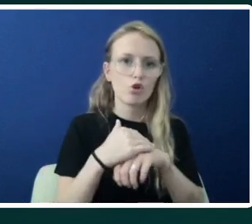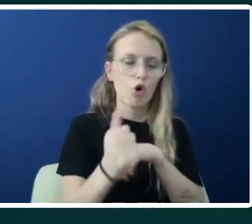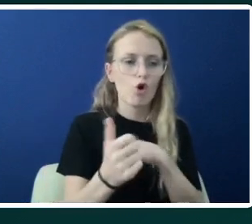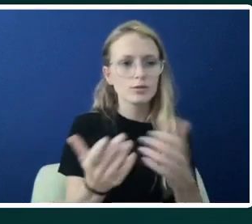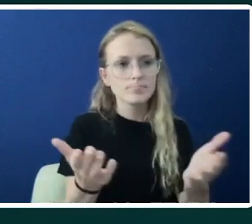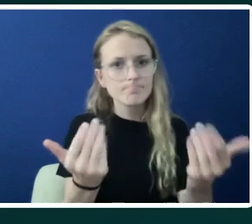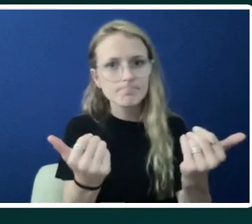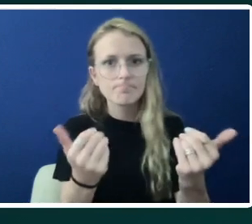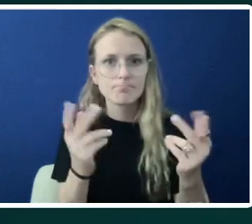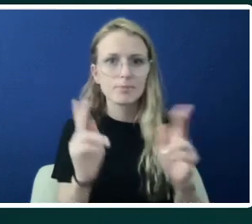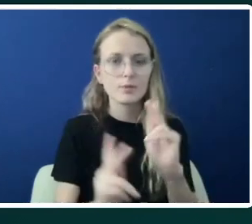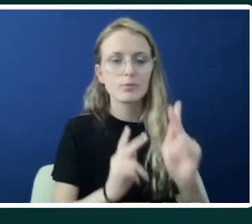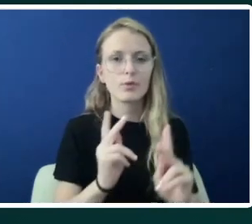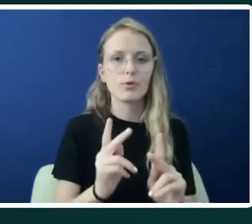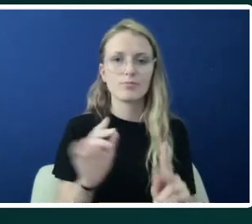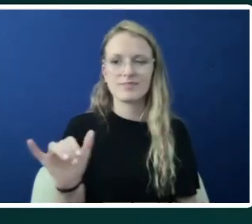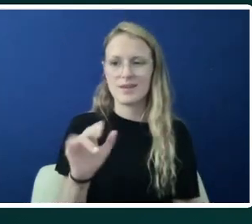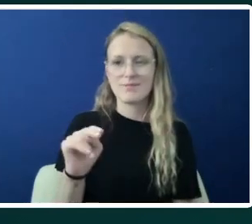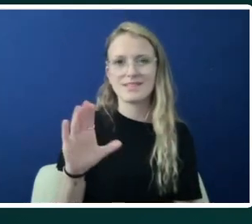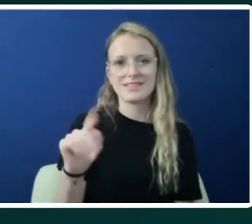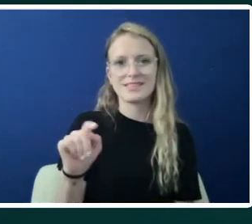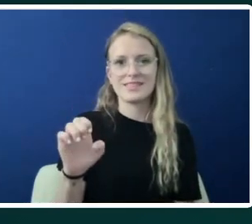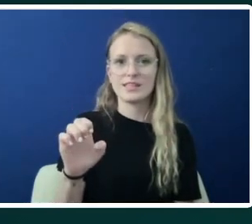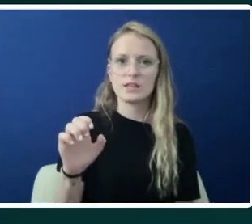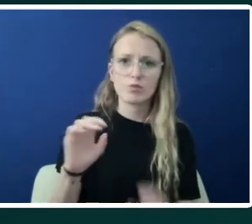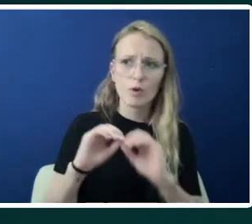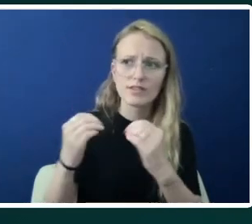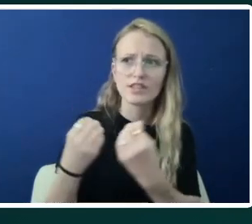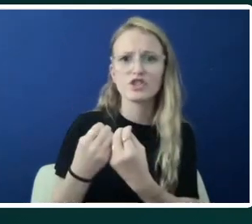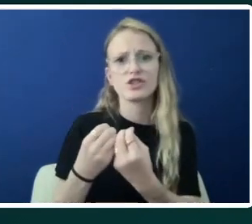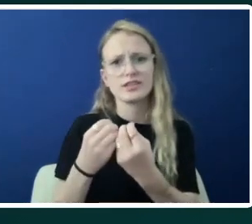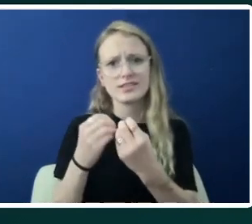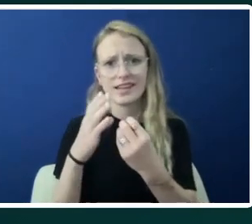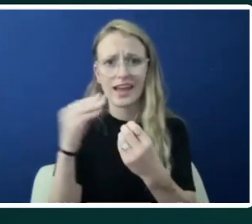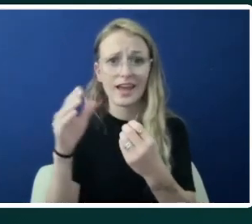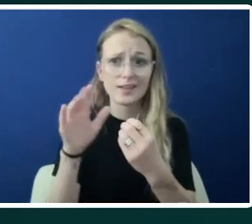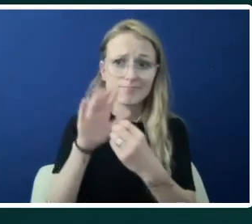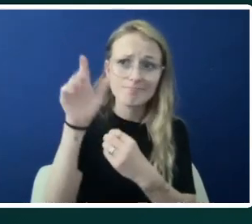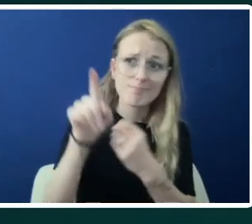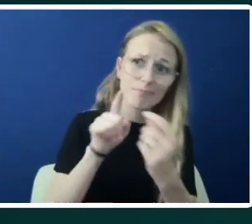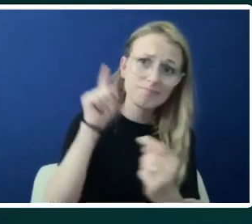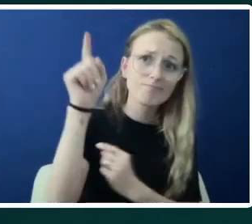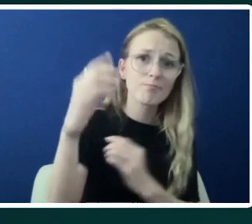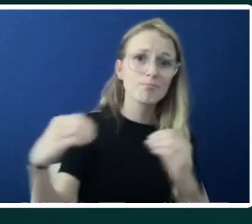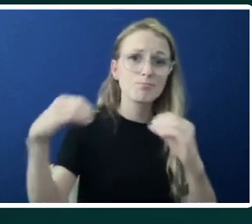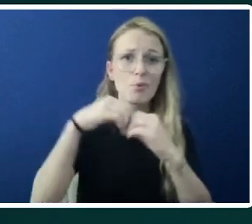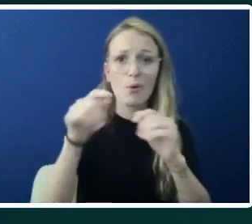as NCTE and far beyond, certainly thinking about the museum, the library communities